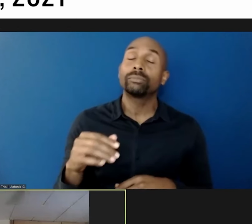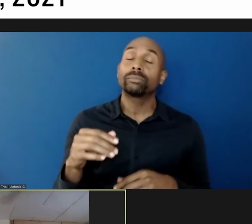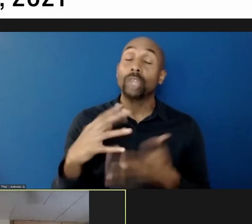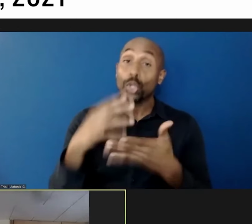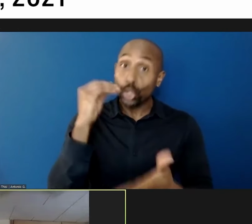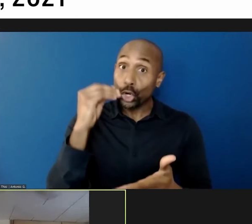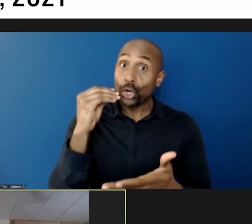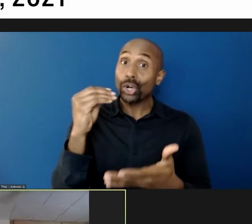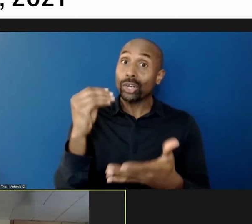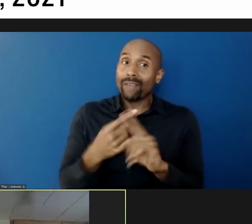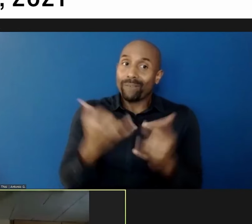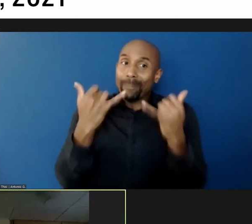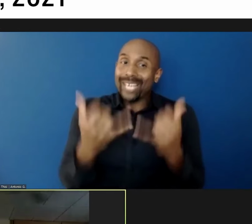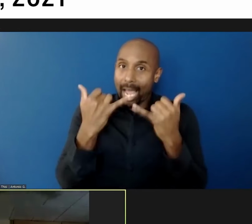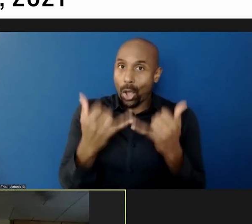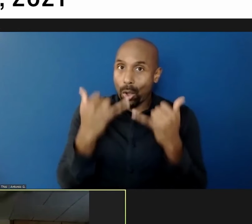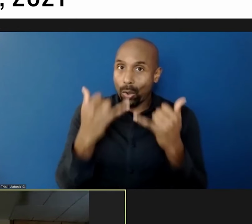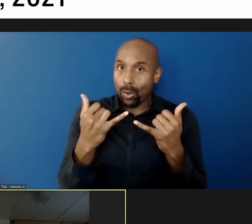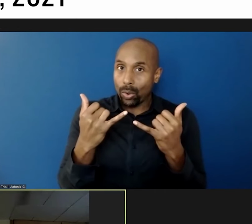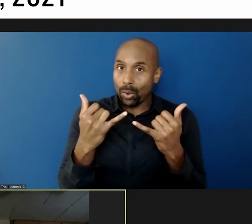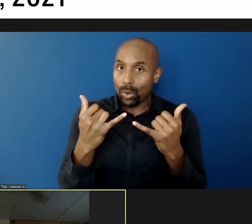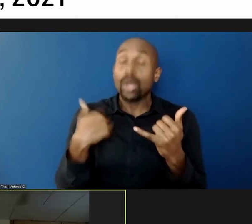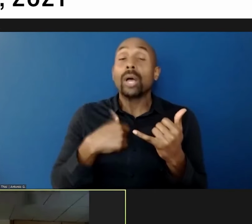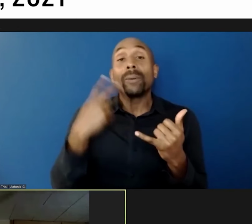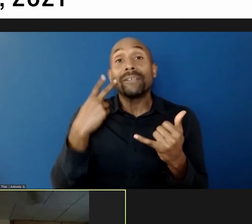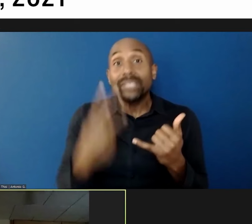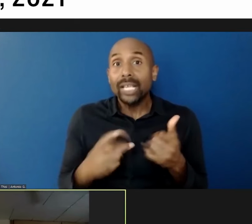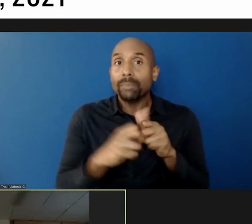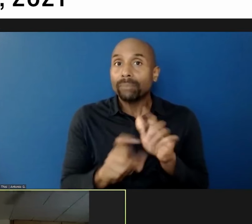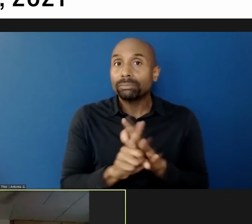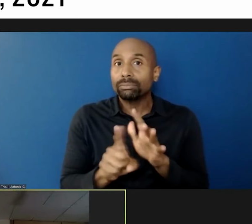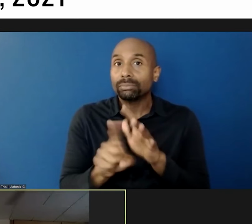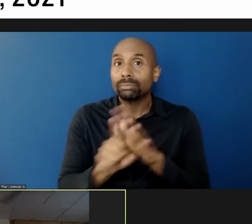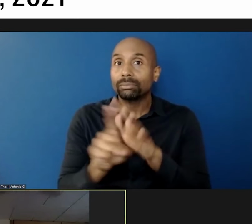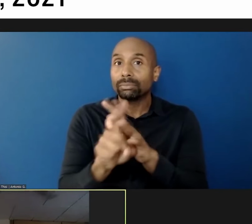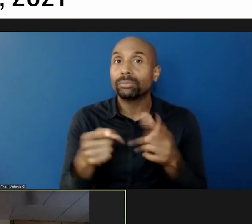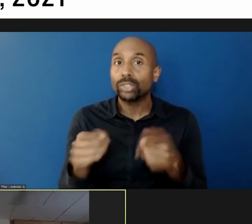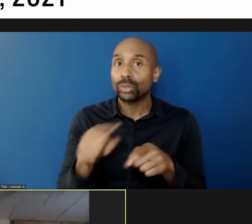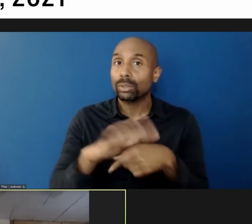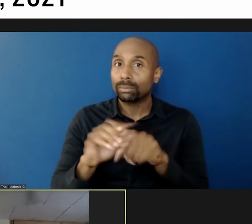the problems that we have seen during this pandemic and even during previous disasters